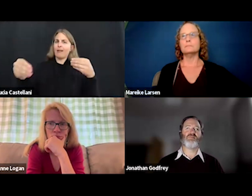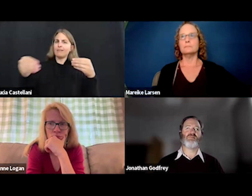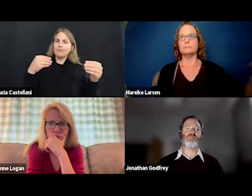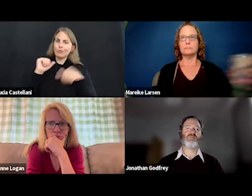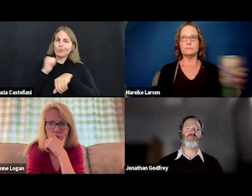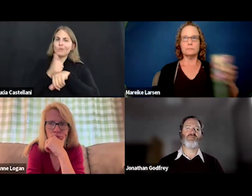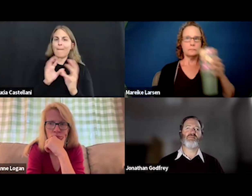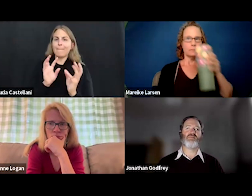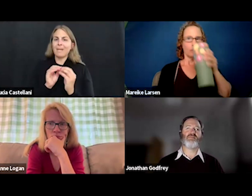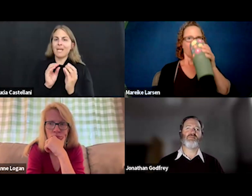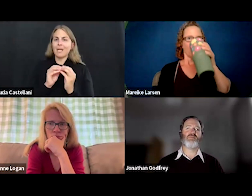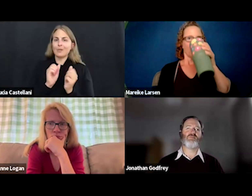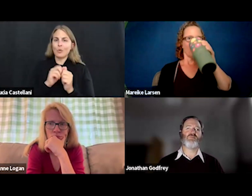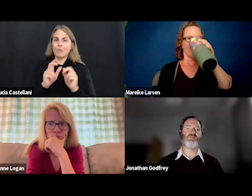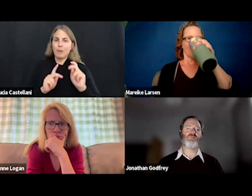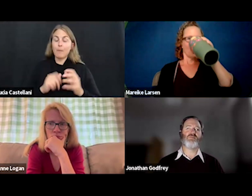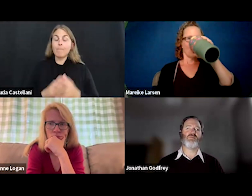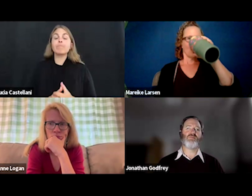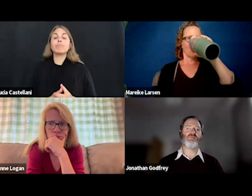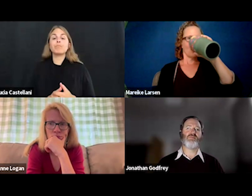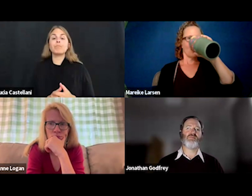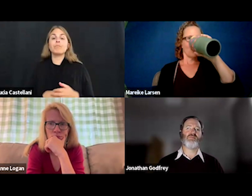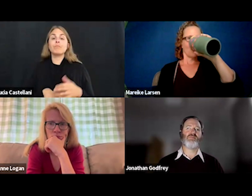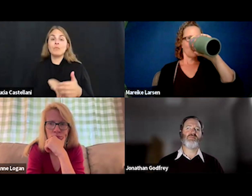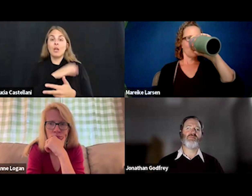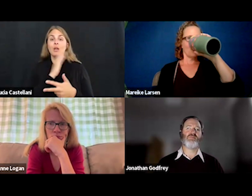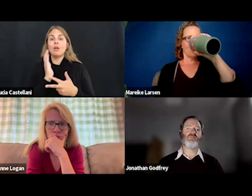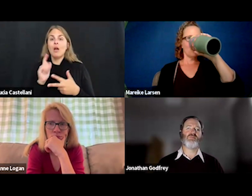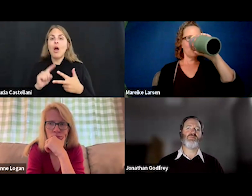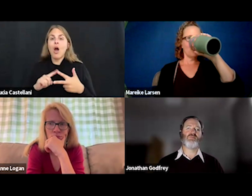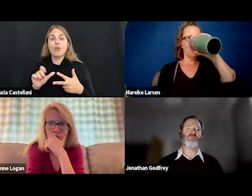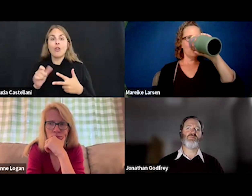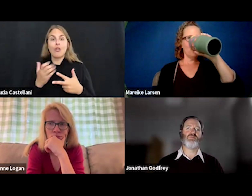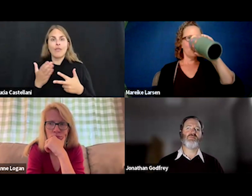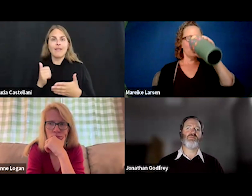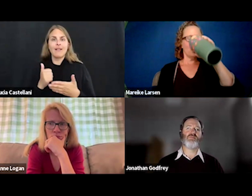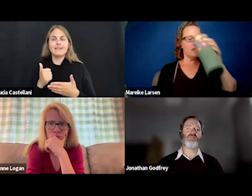The other thing that has helped is also--